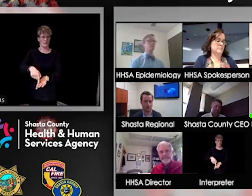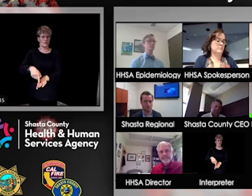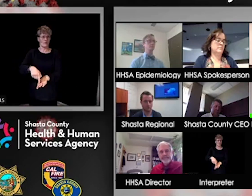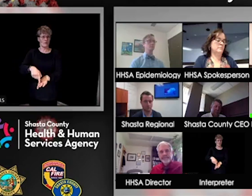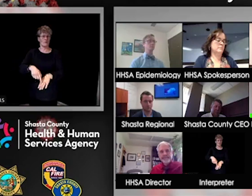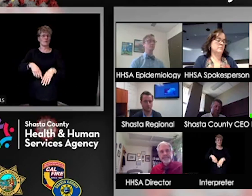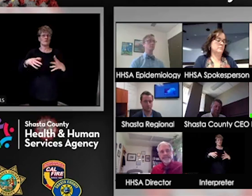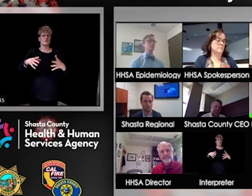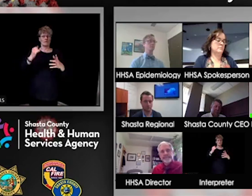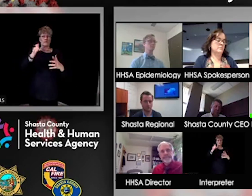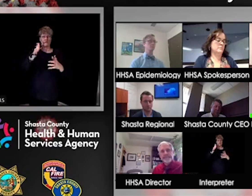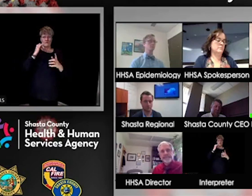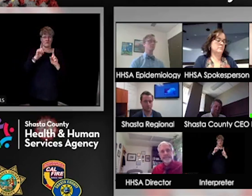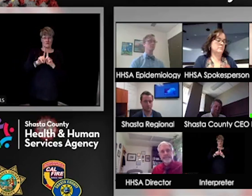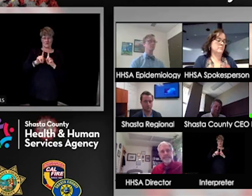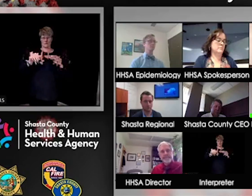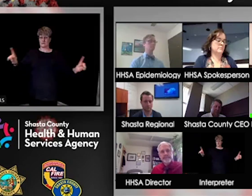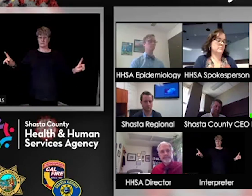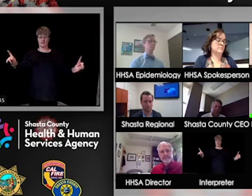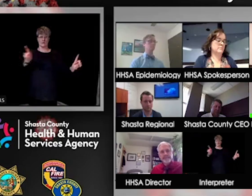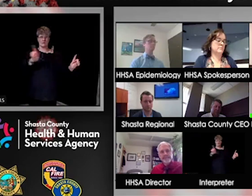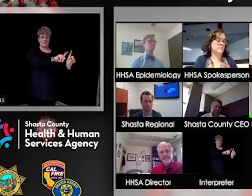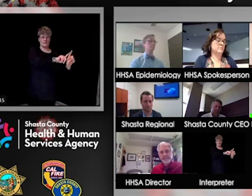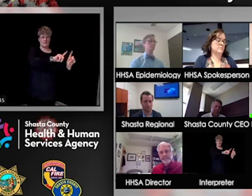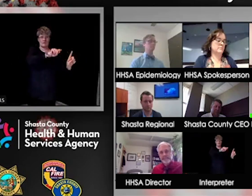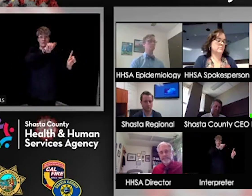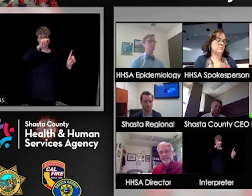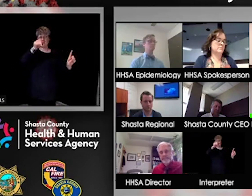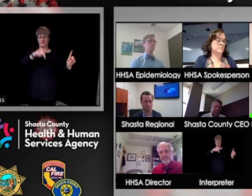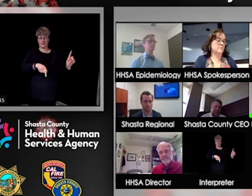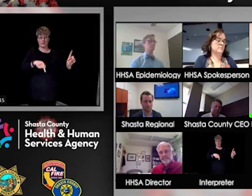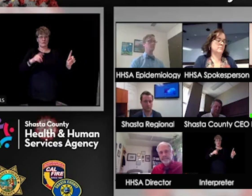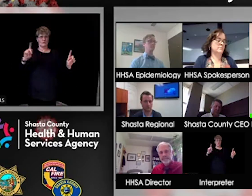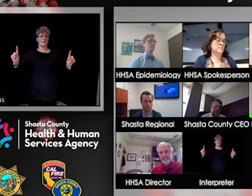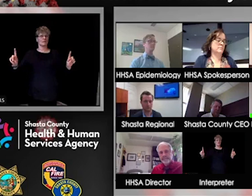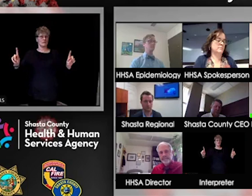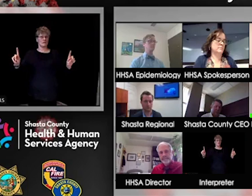you look at 3 to 4 to 6 feet is pretty conservative. It's really a safe area to make sure that